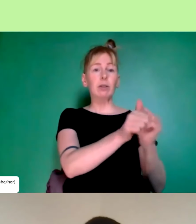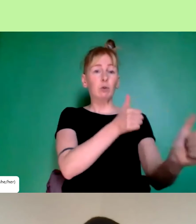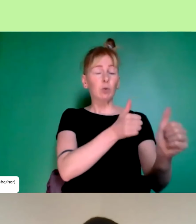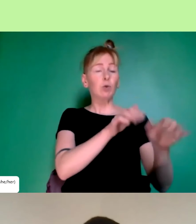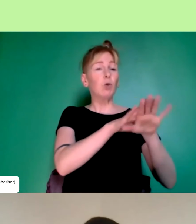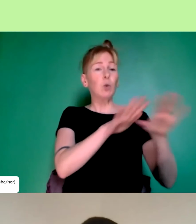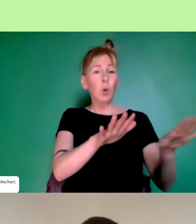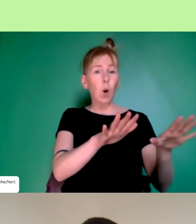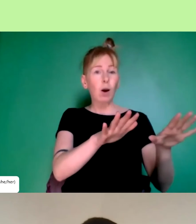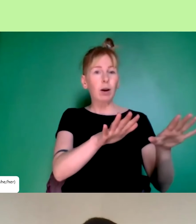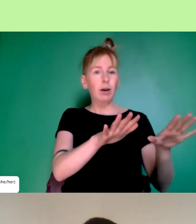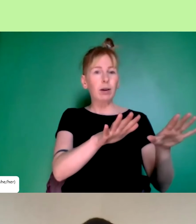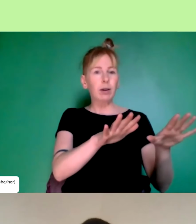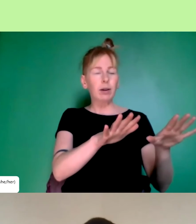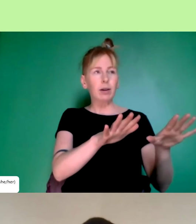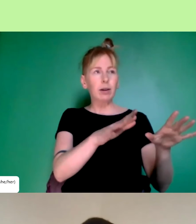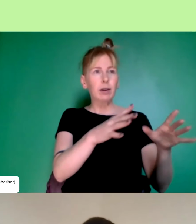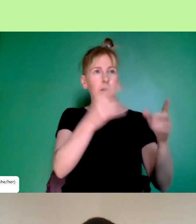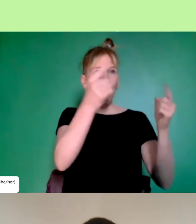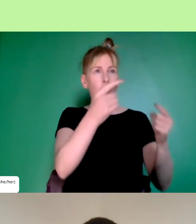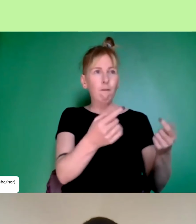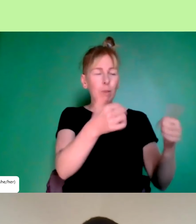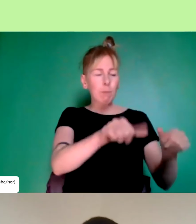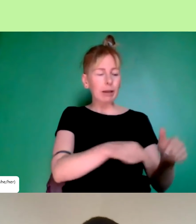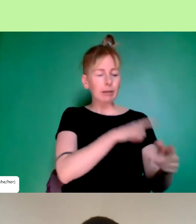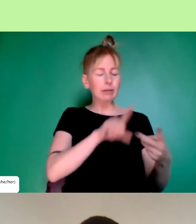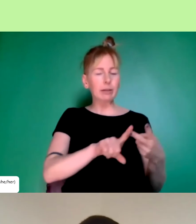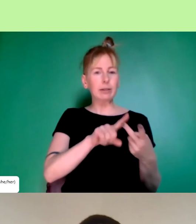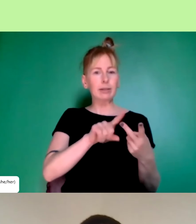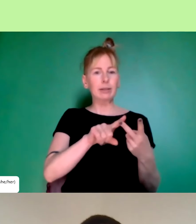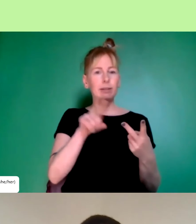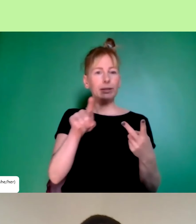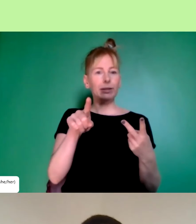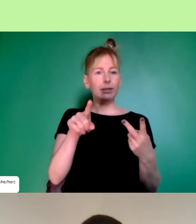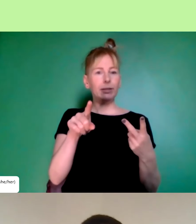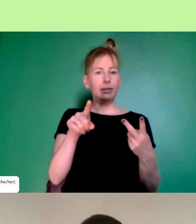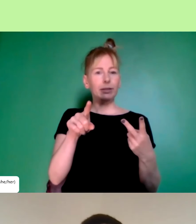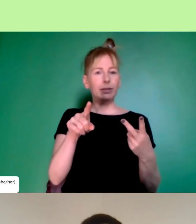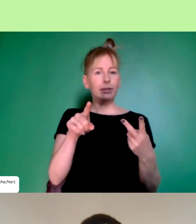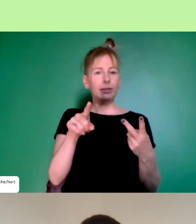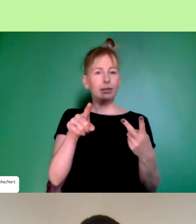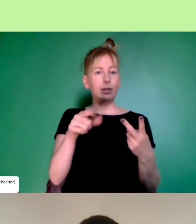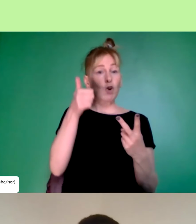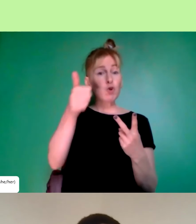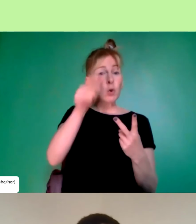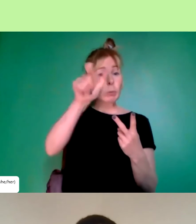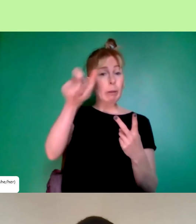Or do we work with them? They’re kind of related? Khanyisile like, do you – do you have